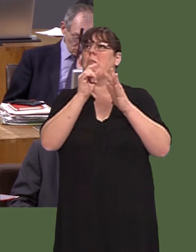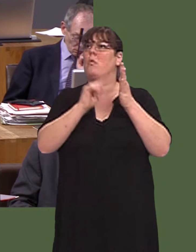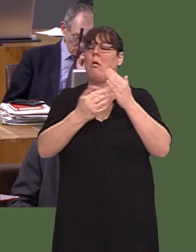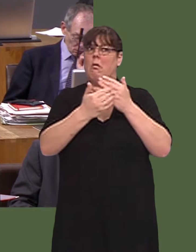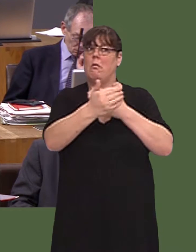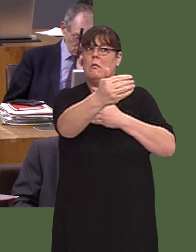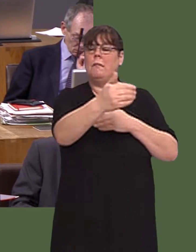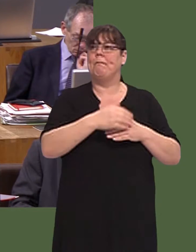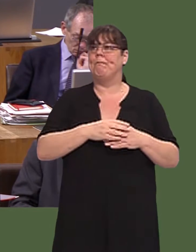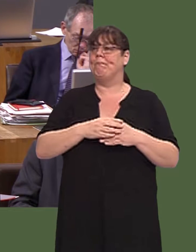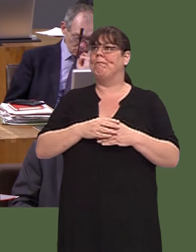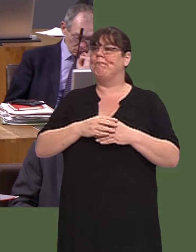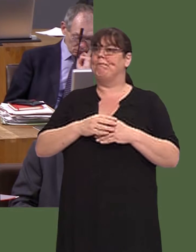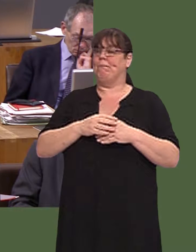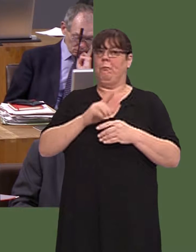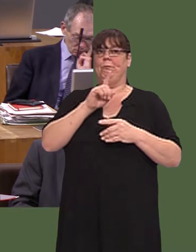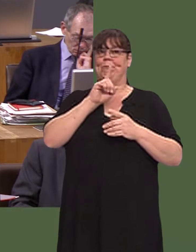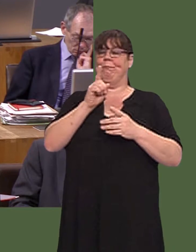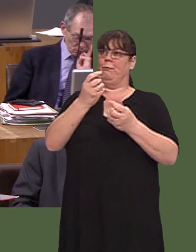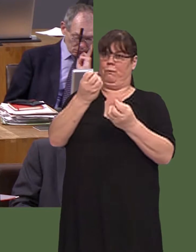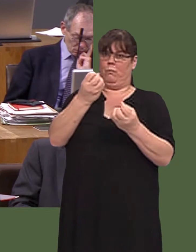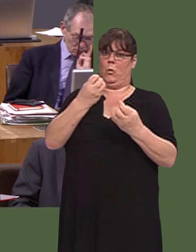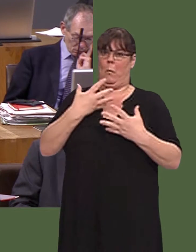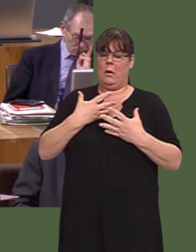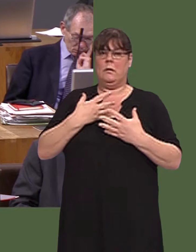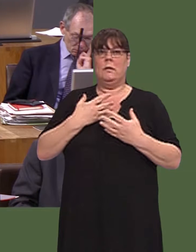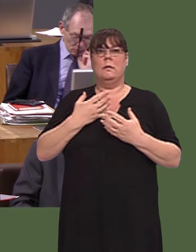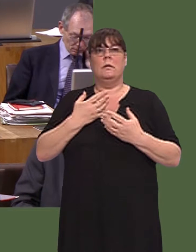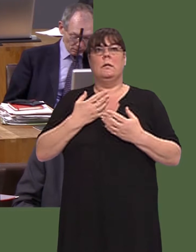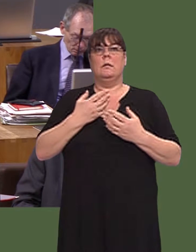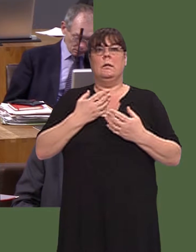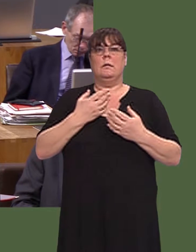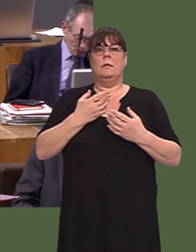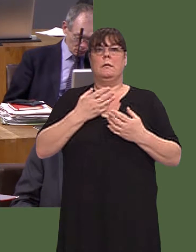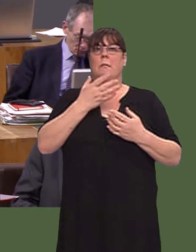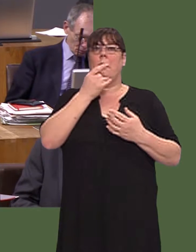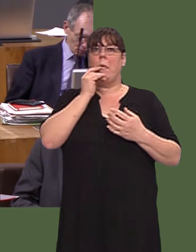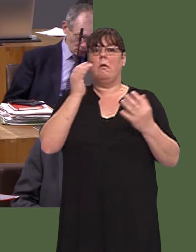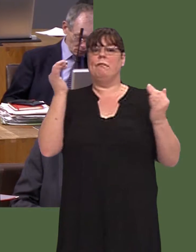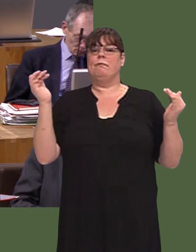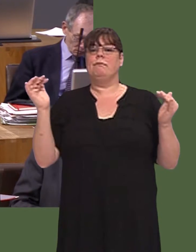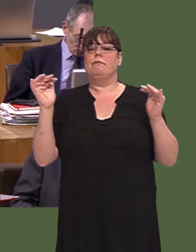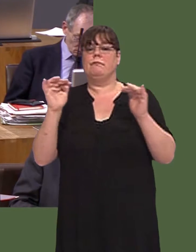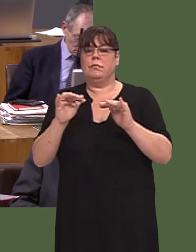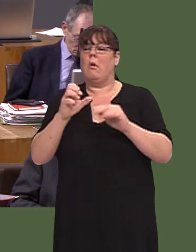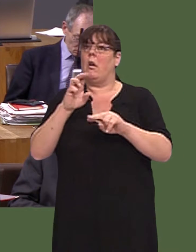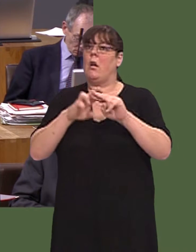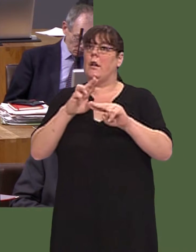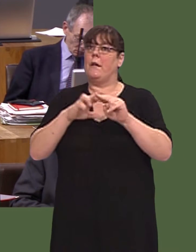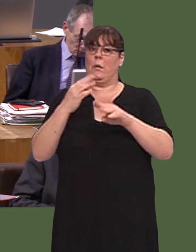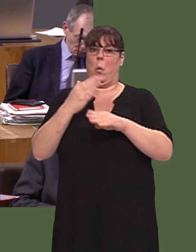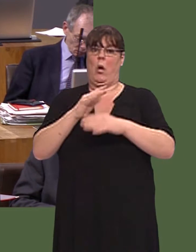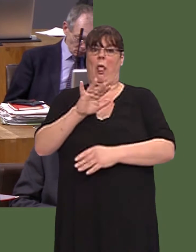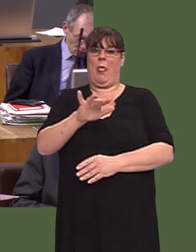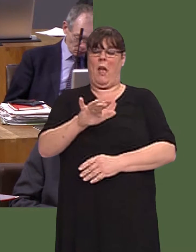It was made very clear to me that bringing people to Cardiff in order to work was the